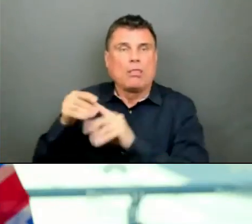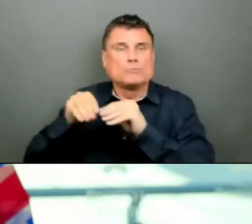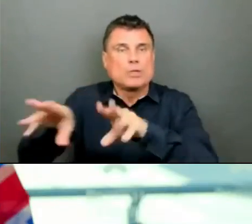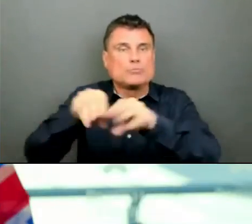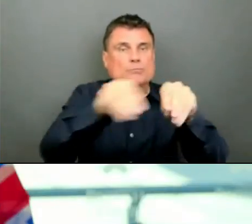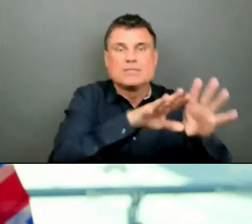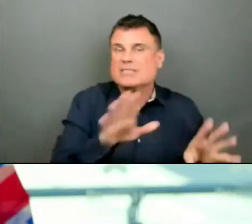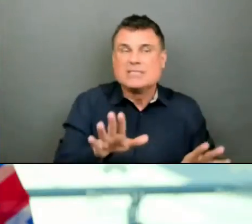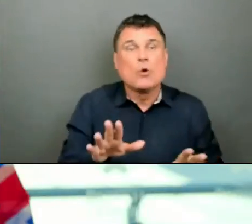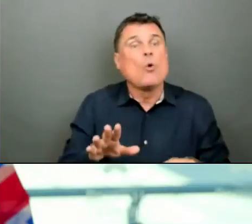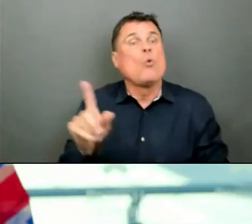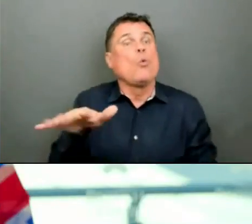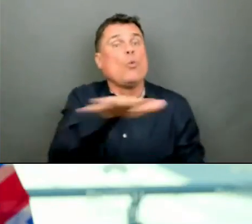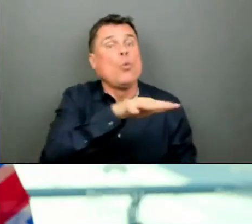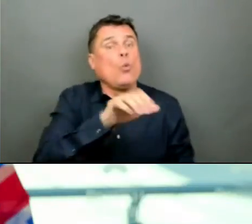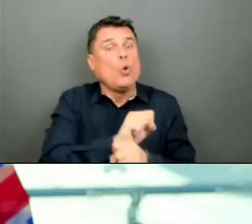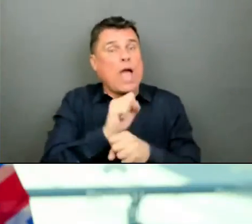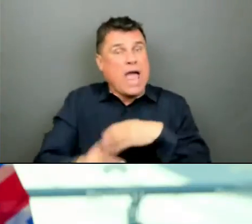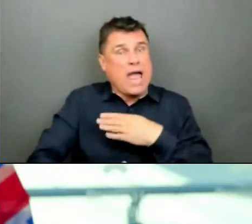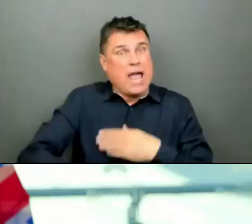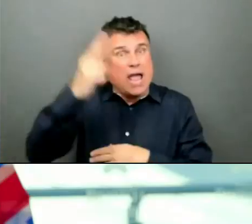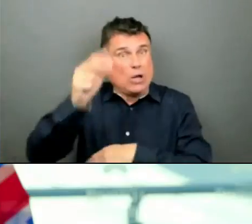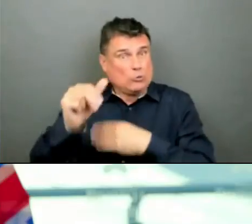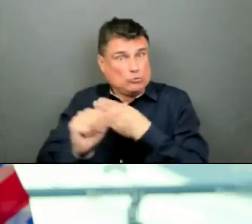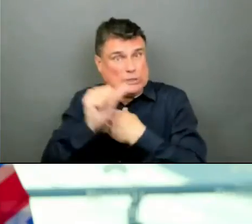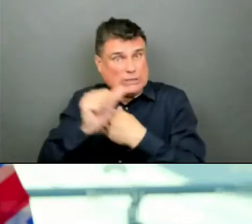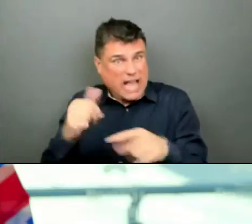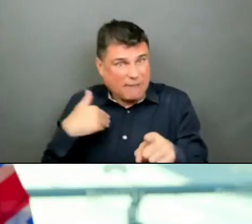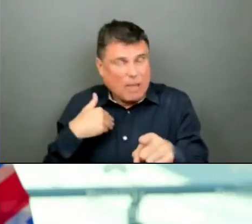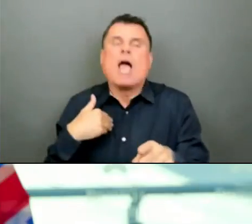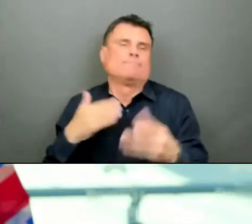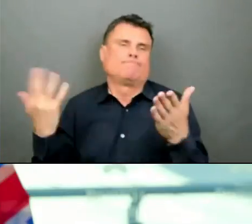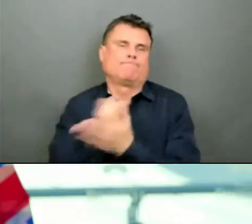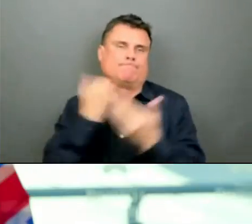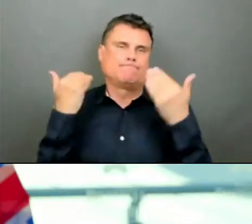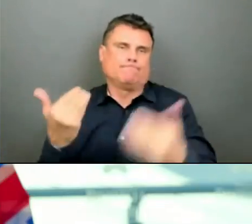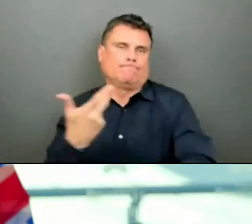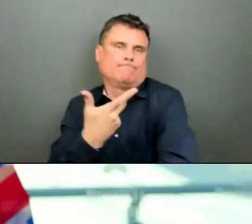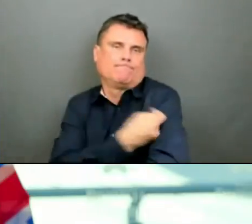that enhanced COVID safety plans are in place and that people are adhering to them.